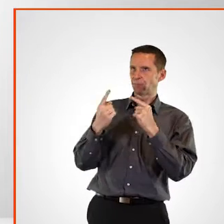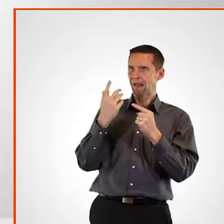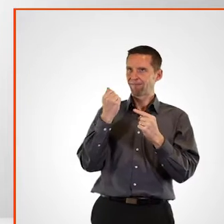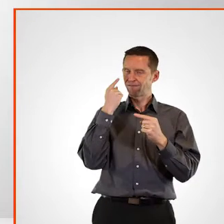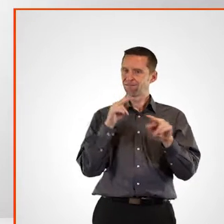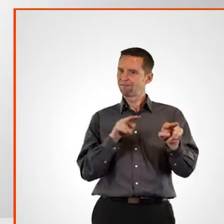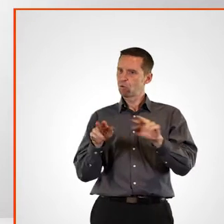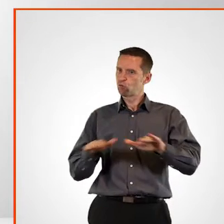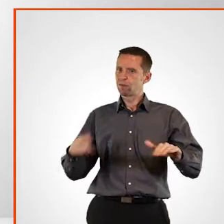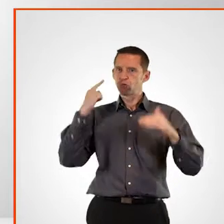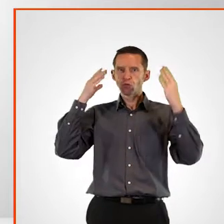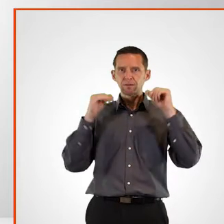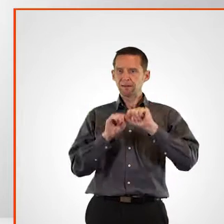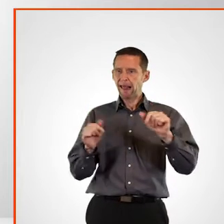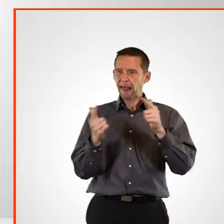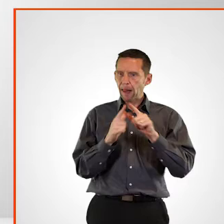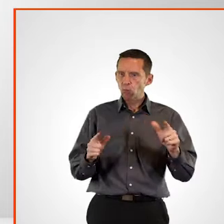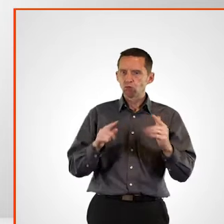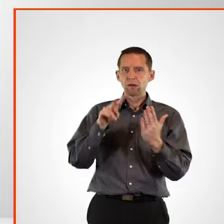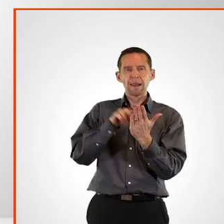that we see in children with hearing loss in terms of language and literacy.